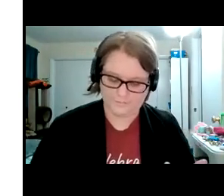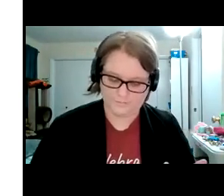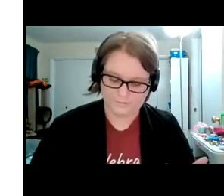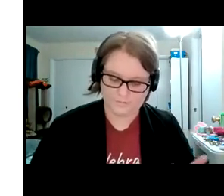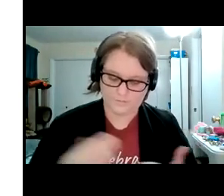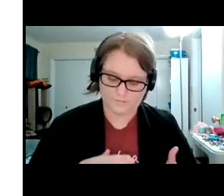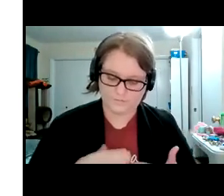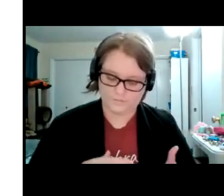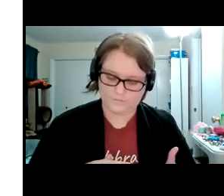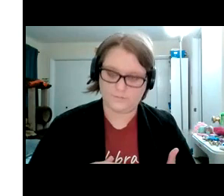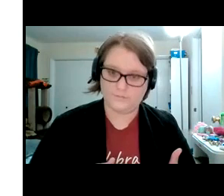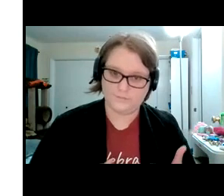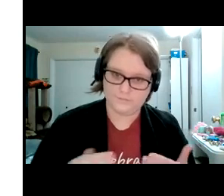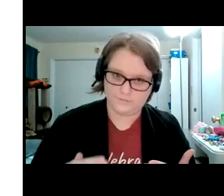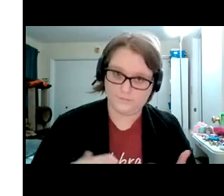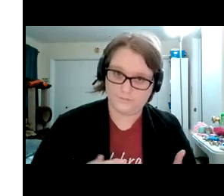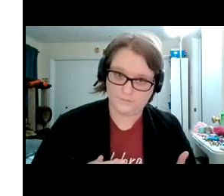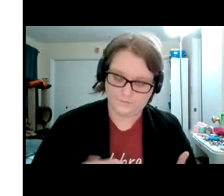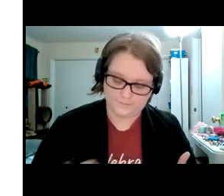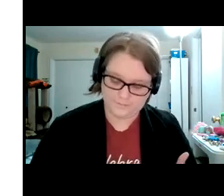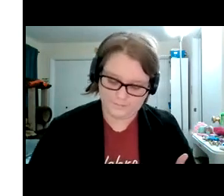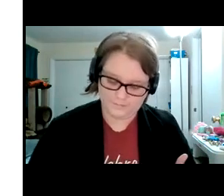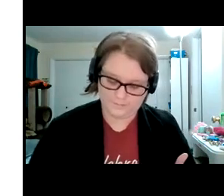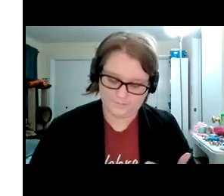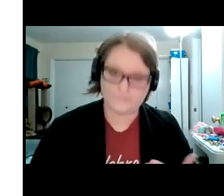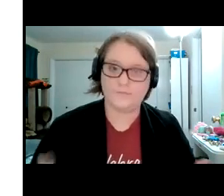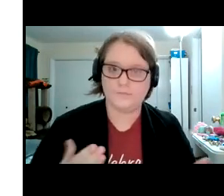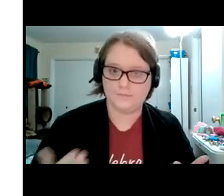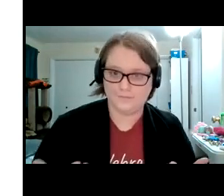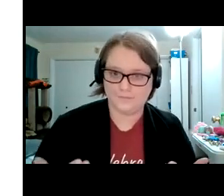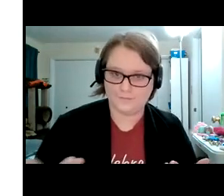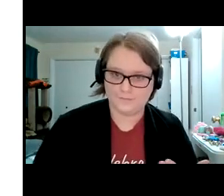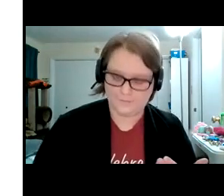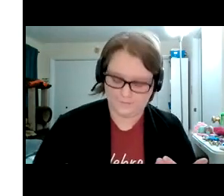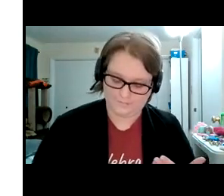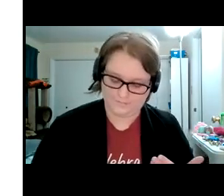user after a suggestion from my speech therapist and some other autistic friends.